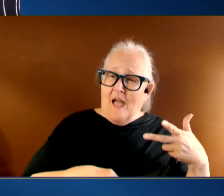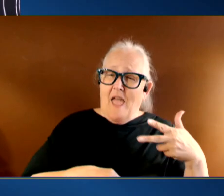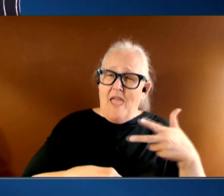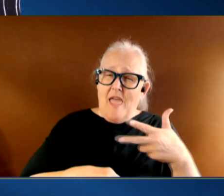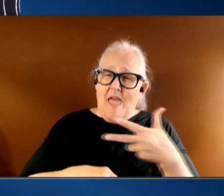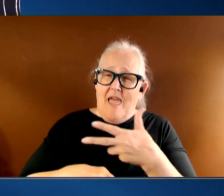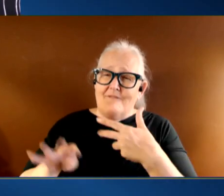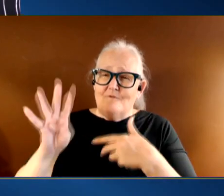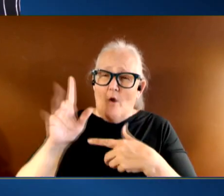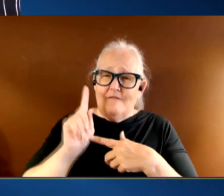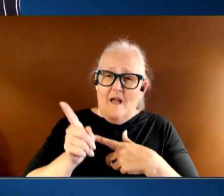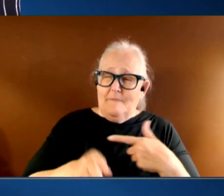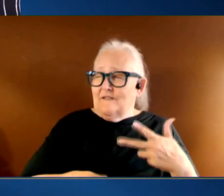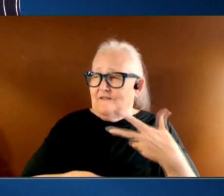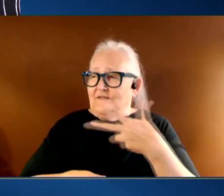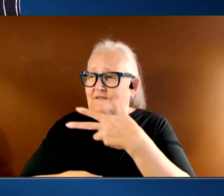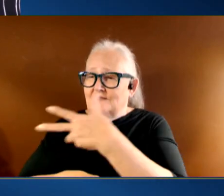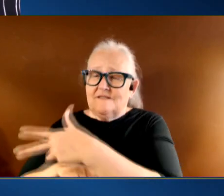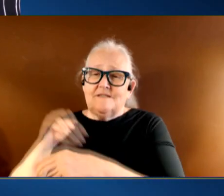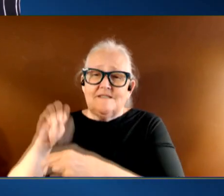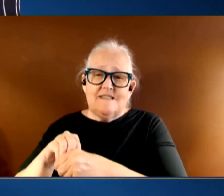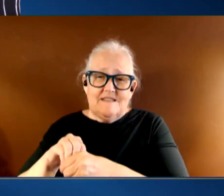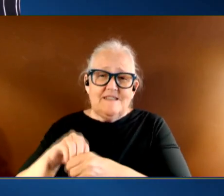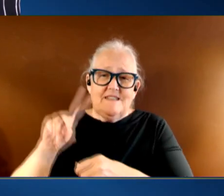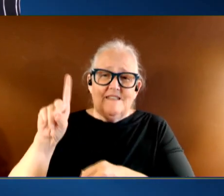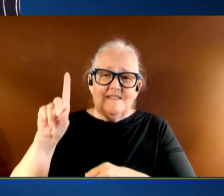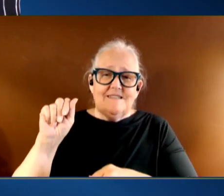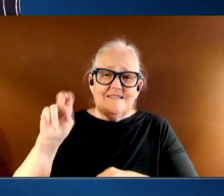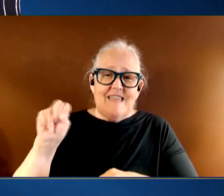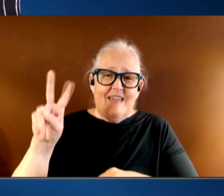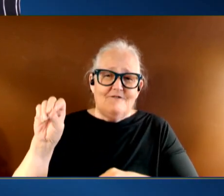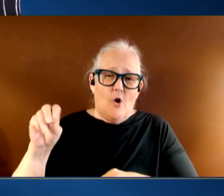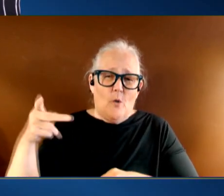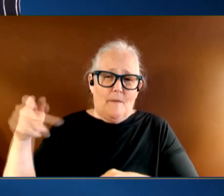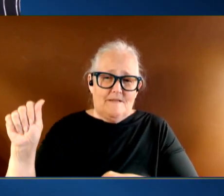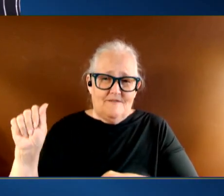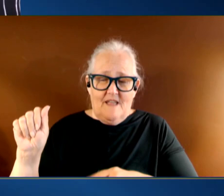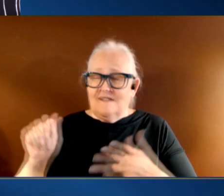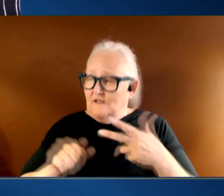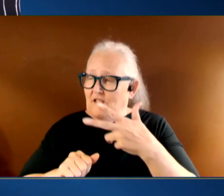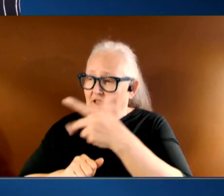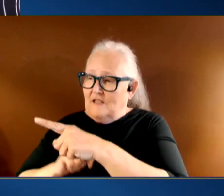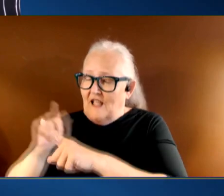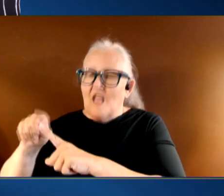which was in Danville, Pennsylvania. And that hospital had the know-how and the knowledge.